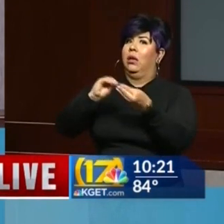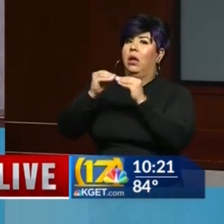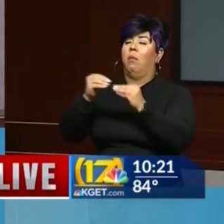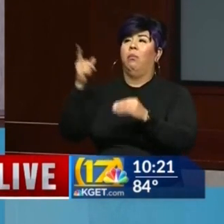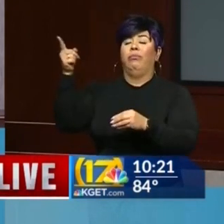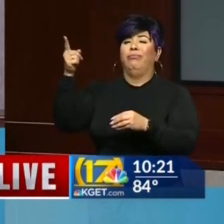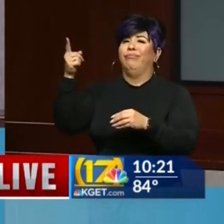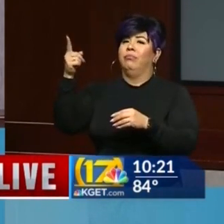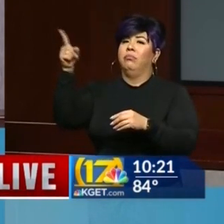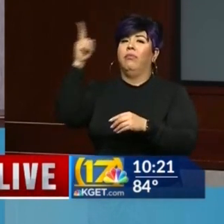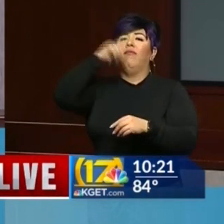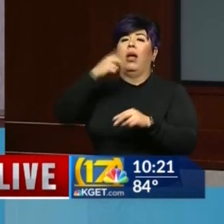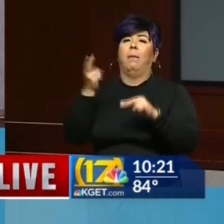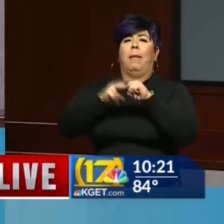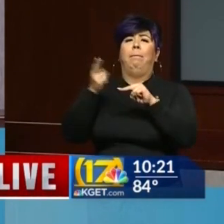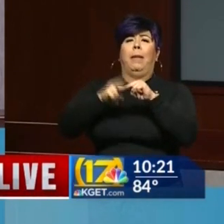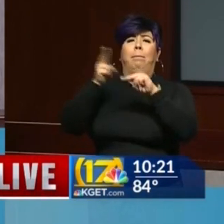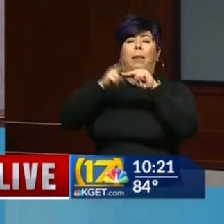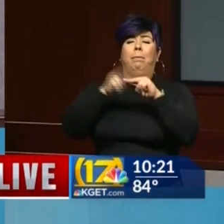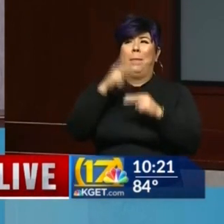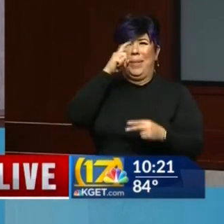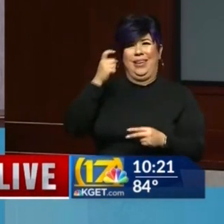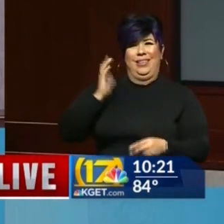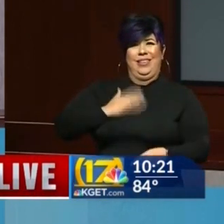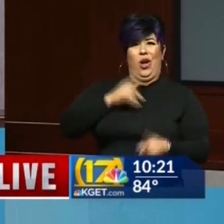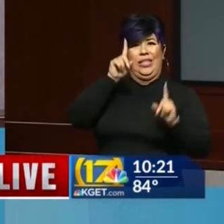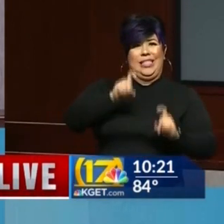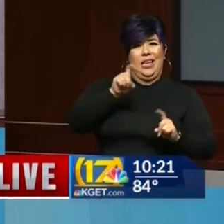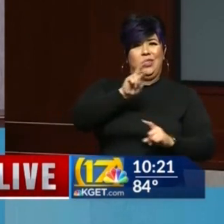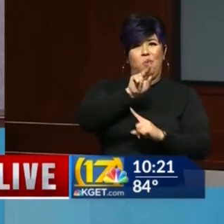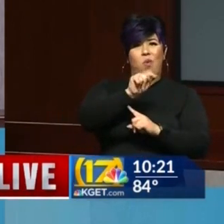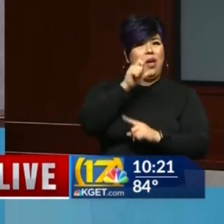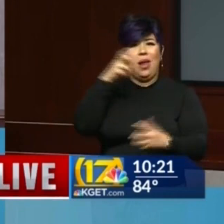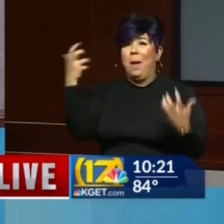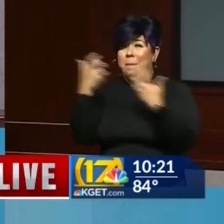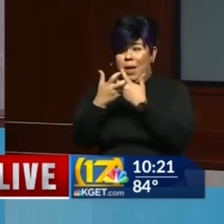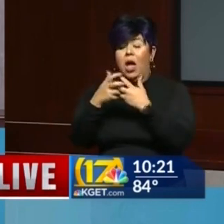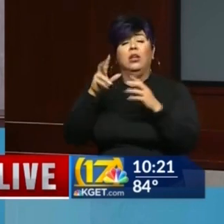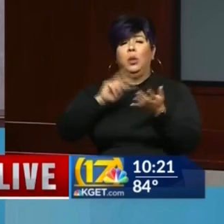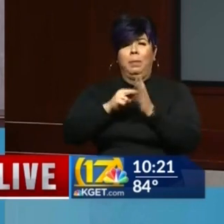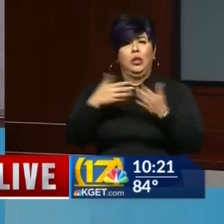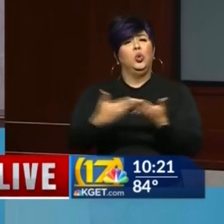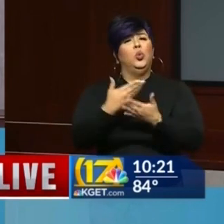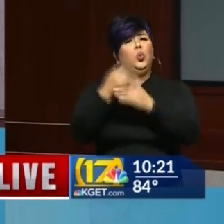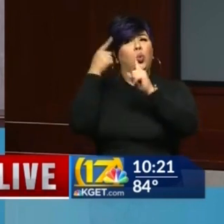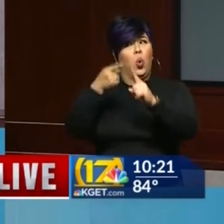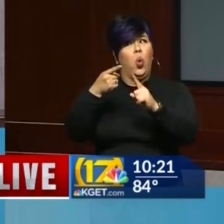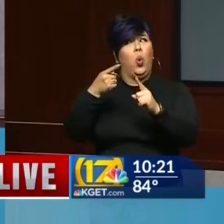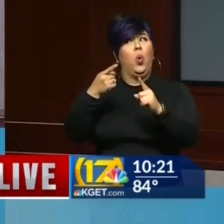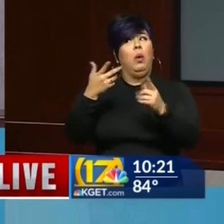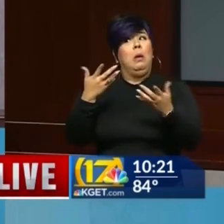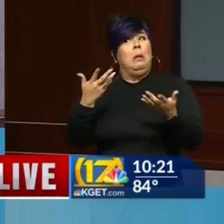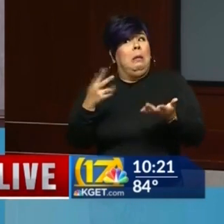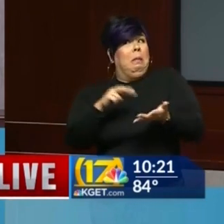WERE AT EVEN A WEEK OR 2 AGO. I KNOW THAT PREVIOUSLY THE STATE WAS ADJUSTING OUR RATES BECAUSE OUR TESTING PER CAPITA WAS LOWER